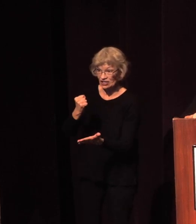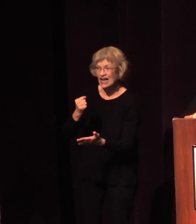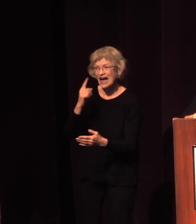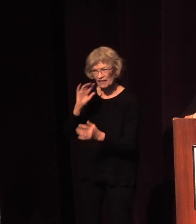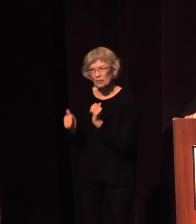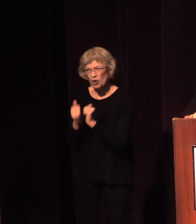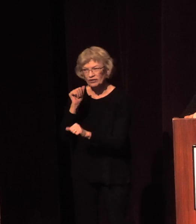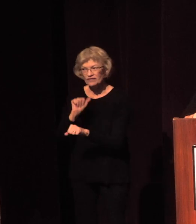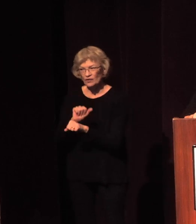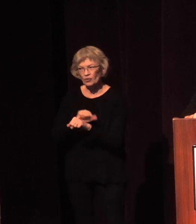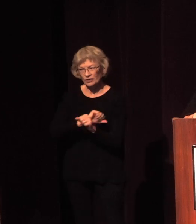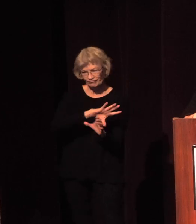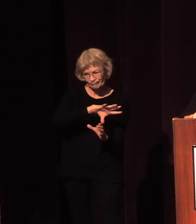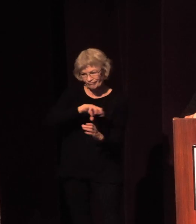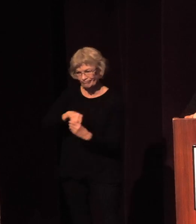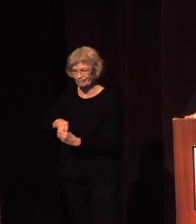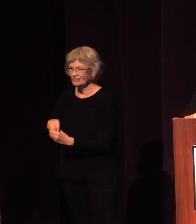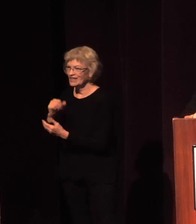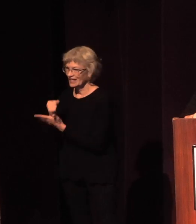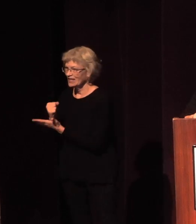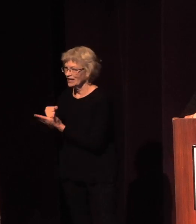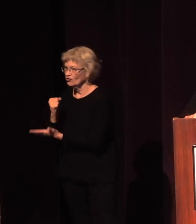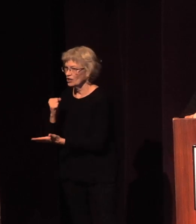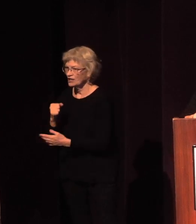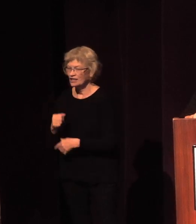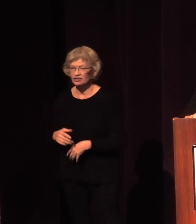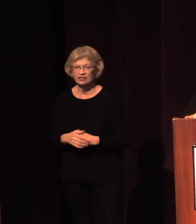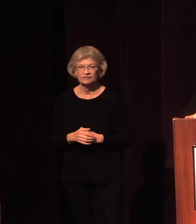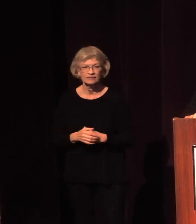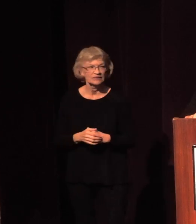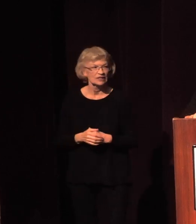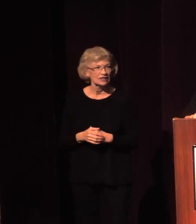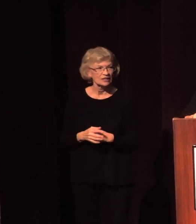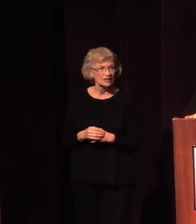Ralston for detailing just that in her comments about accreditation where I